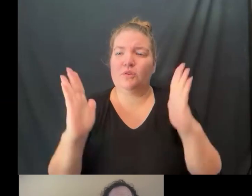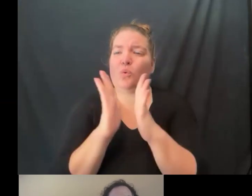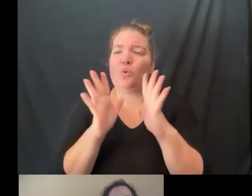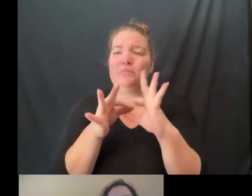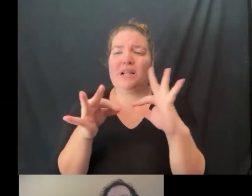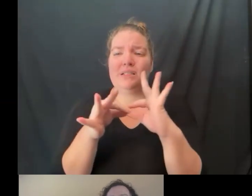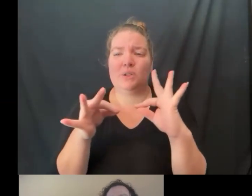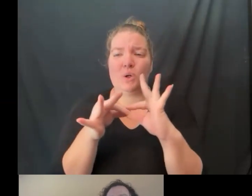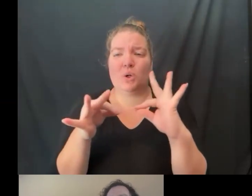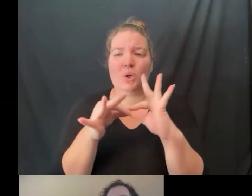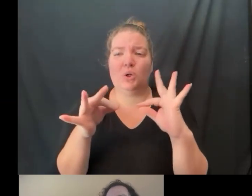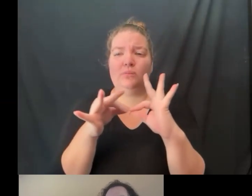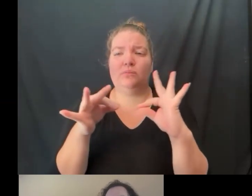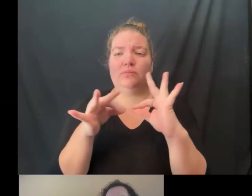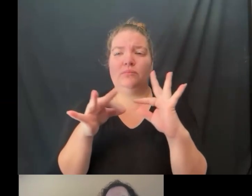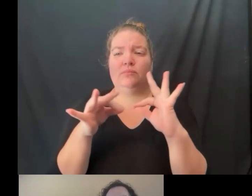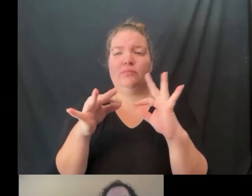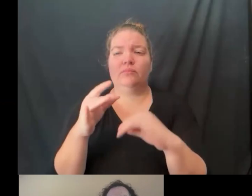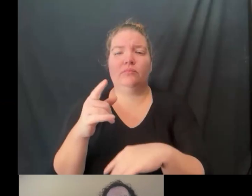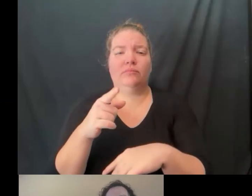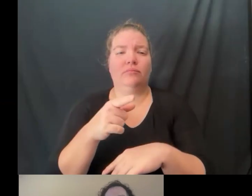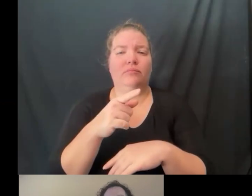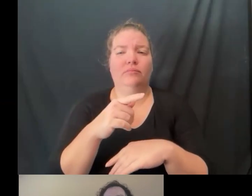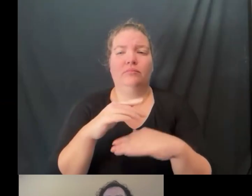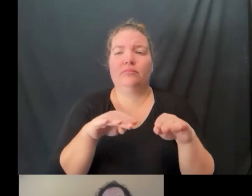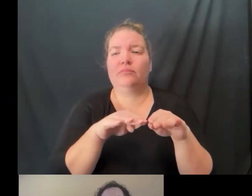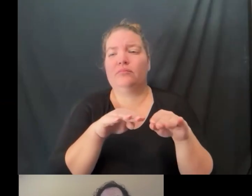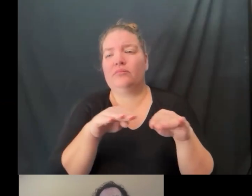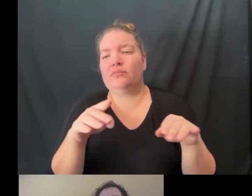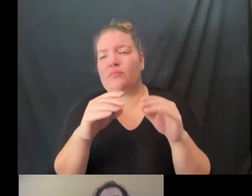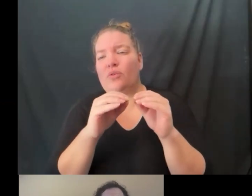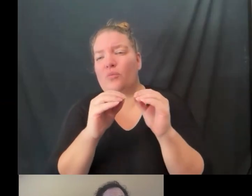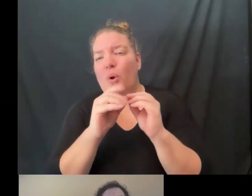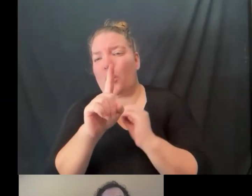So I'm going to go over these things fairly briefly. So first of all, these new things